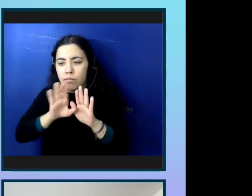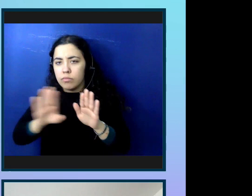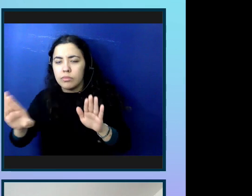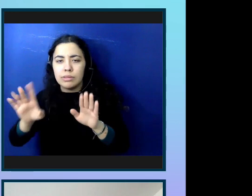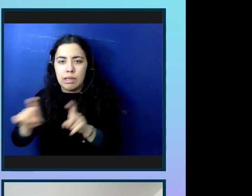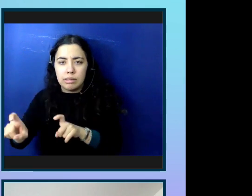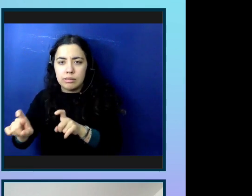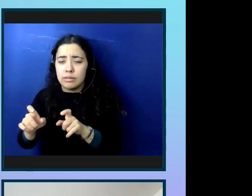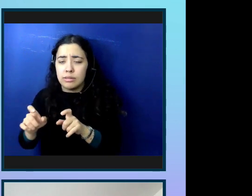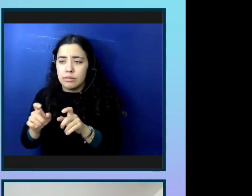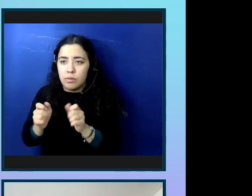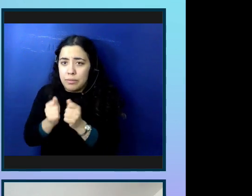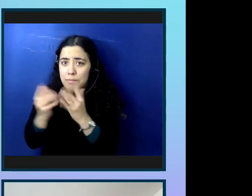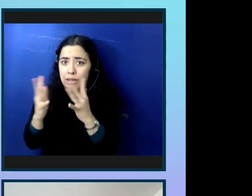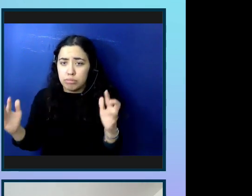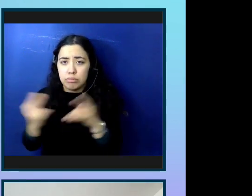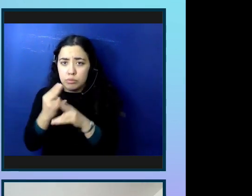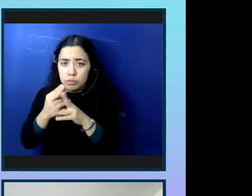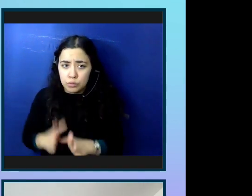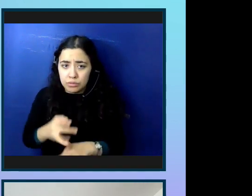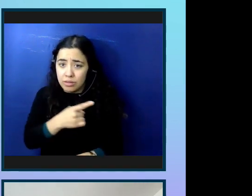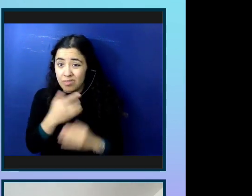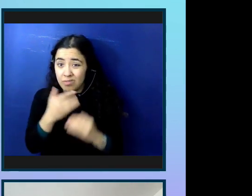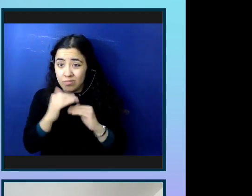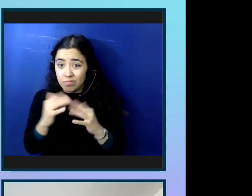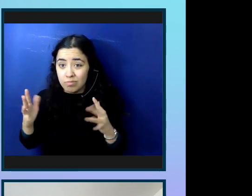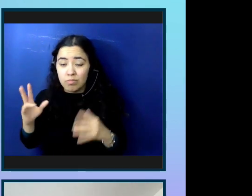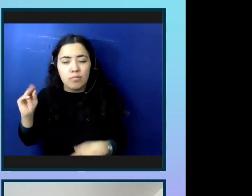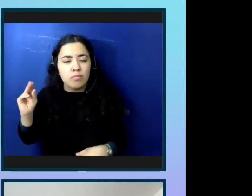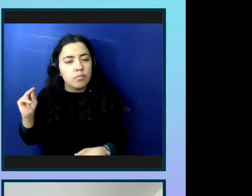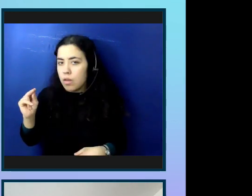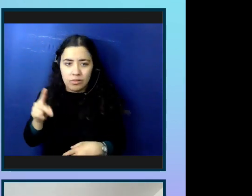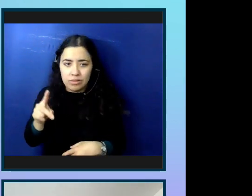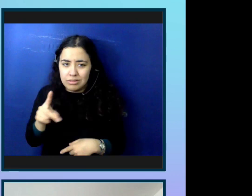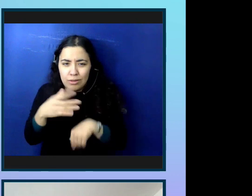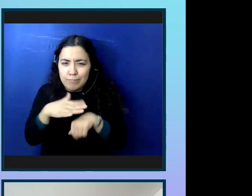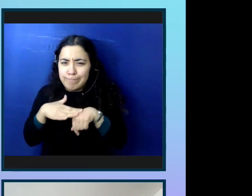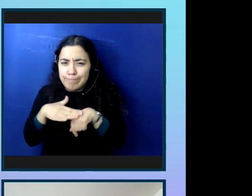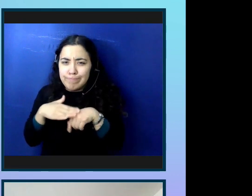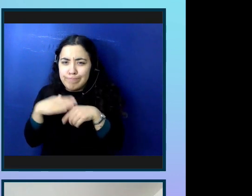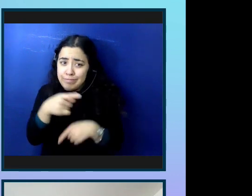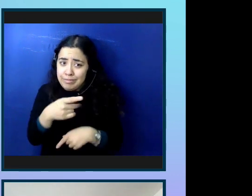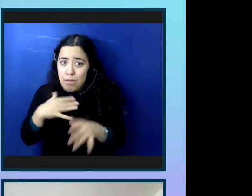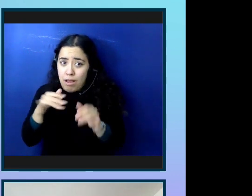that this list is in no way exhaustive, but these are some common things that I've come across in my experience that can be improved